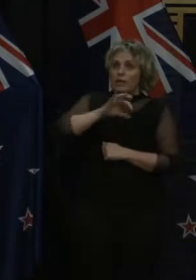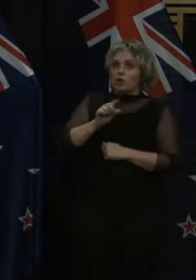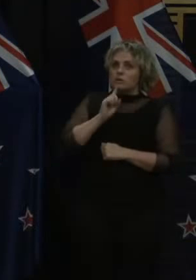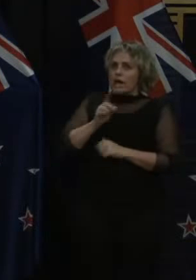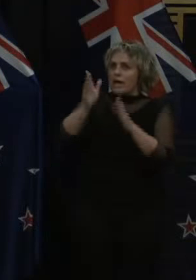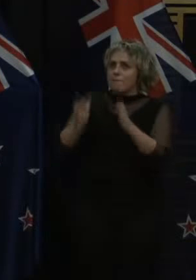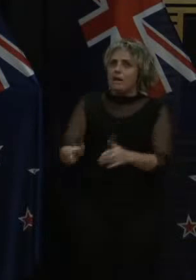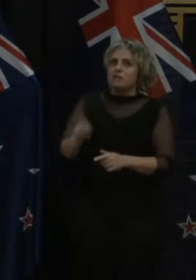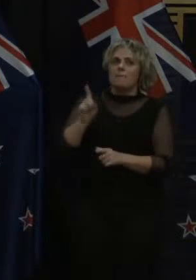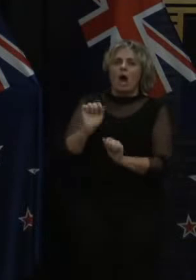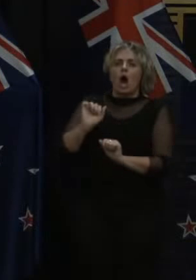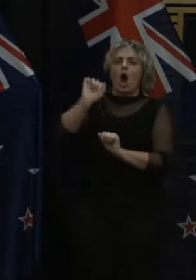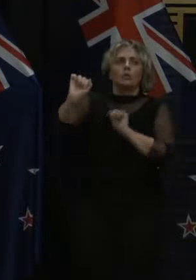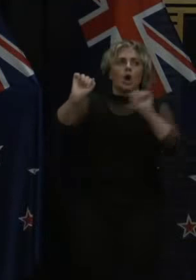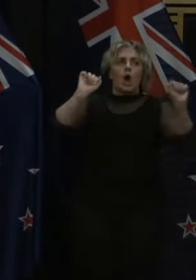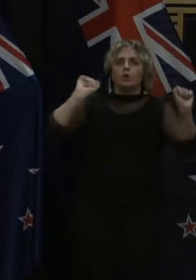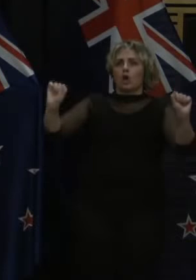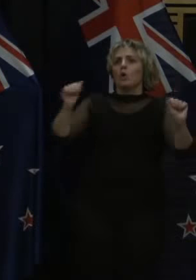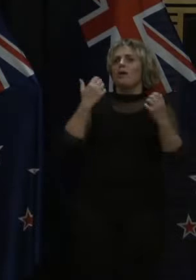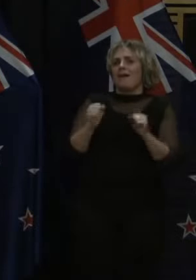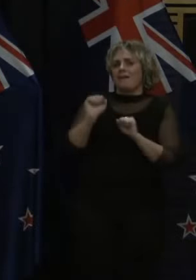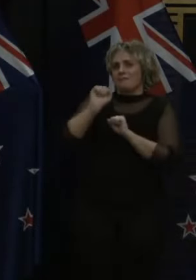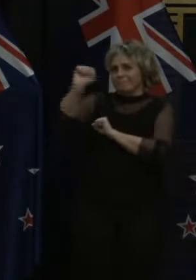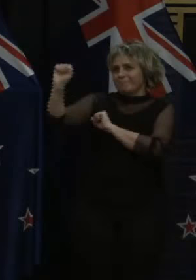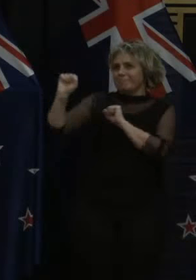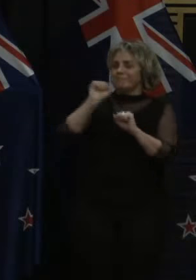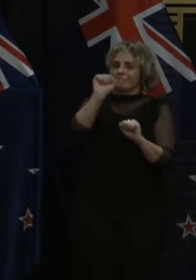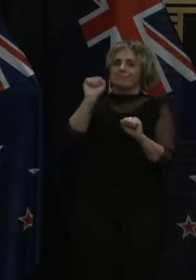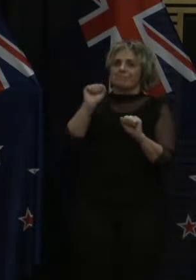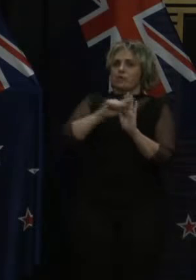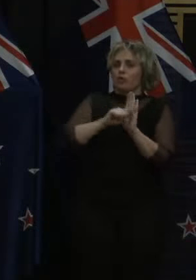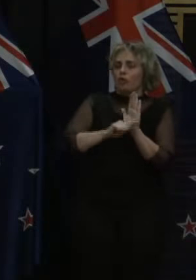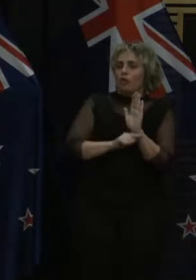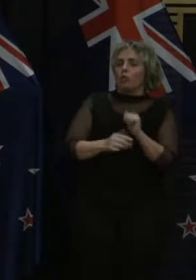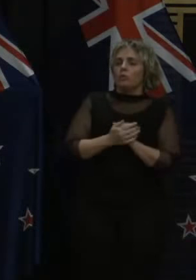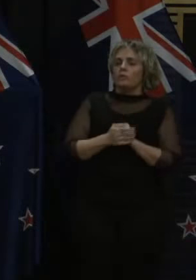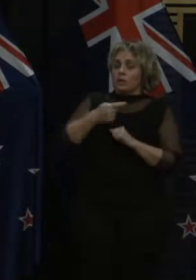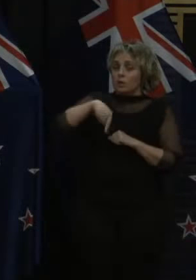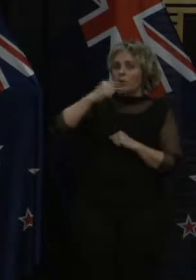eventful types of this is considered an extra tool for organisers who already figured